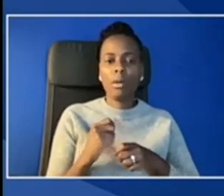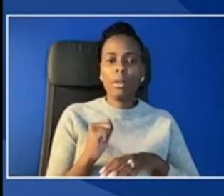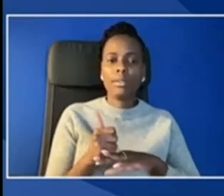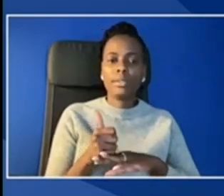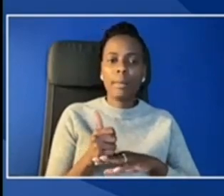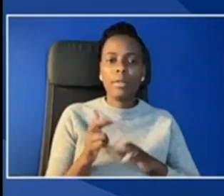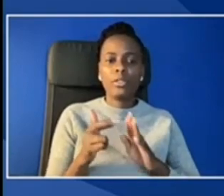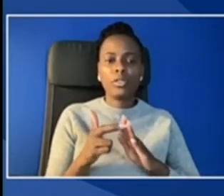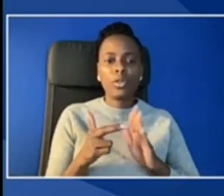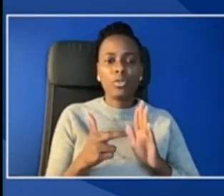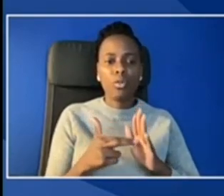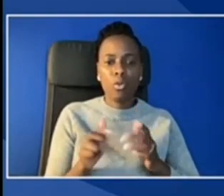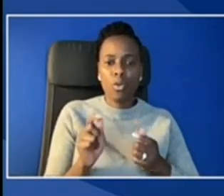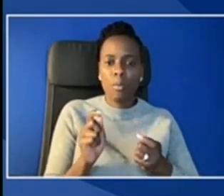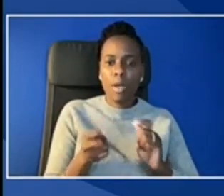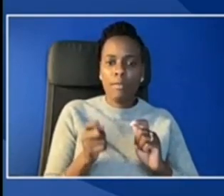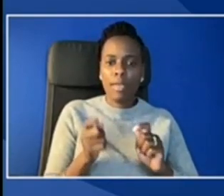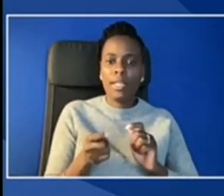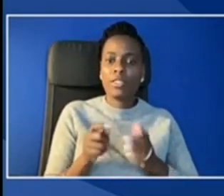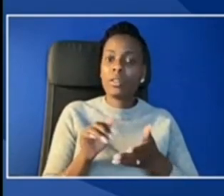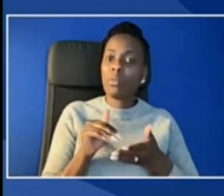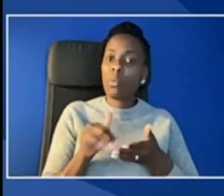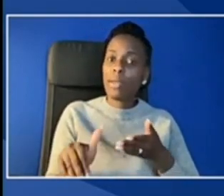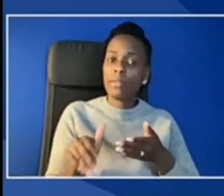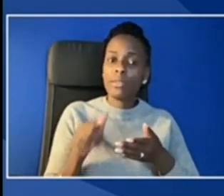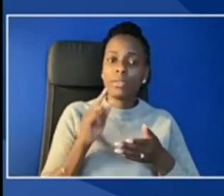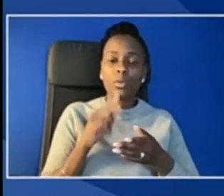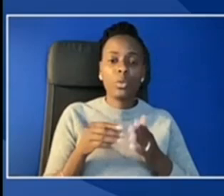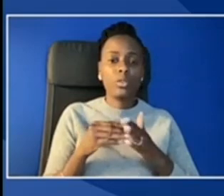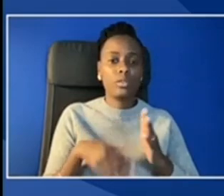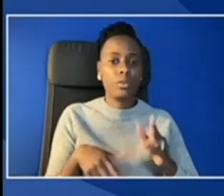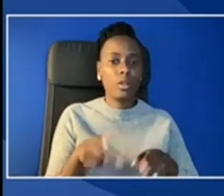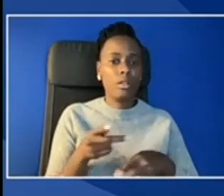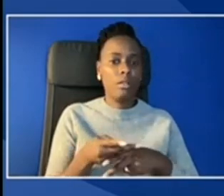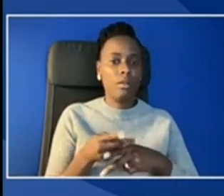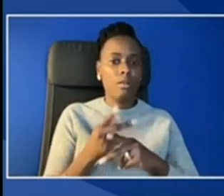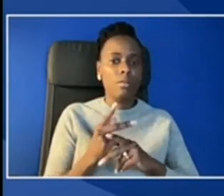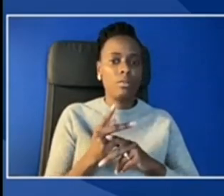compromise of Federal Student Loans. I wanted to tell you my story.